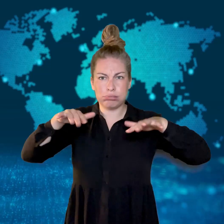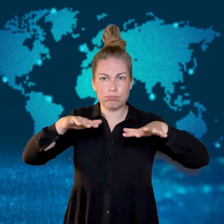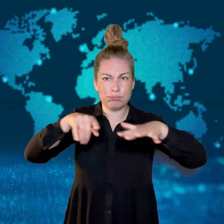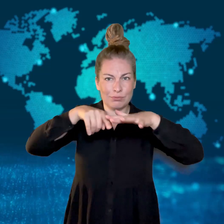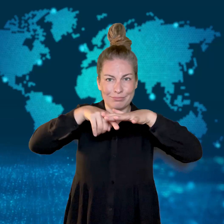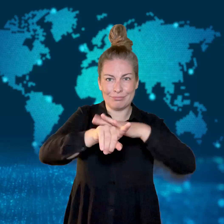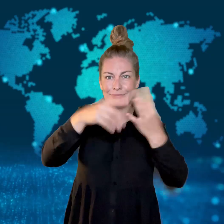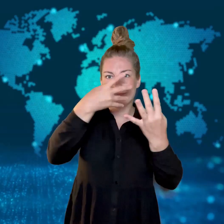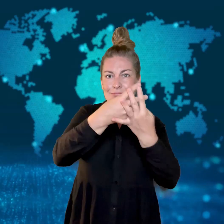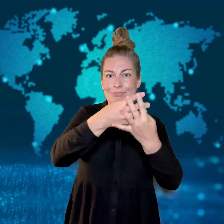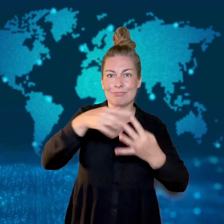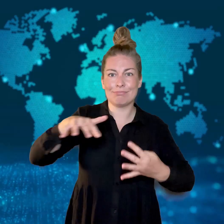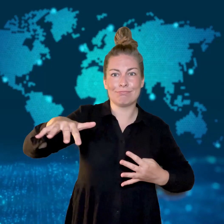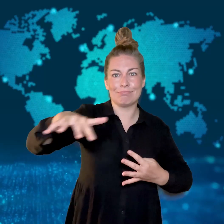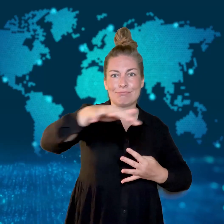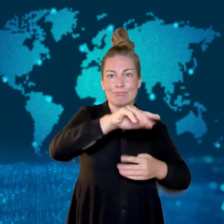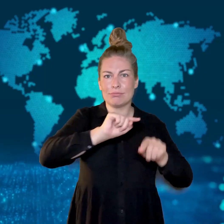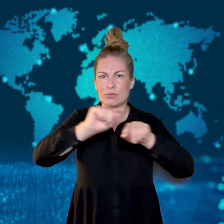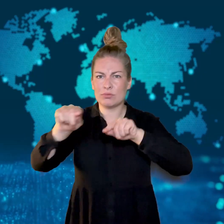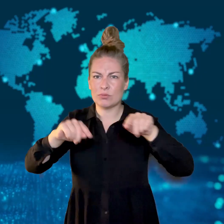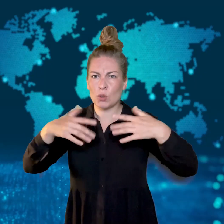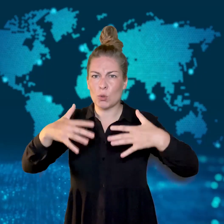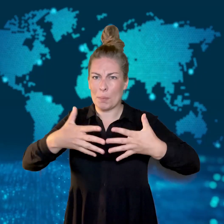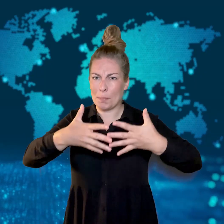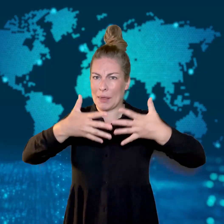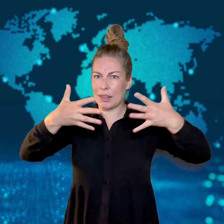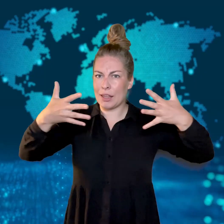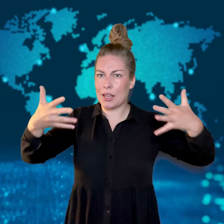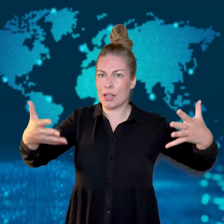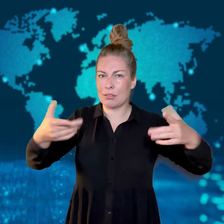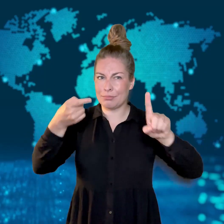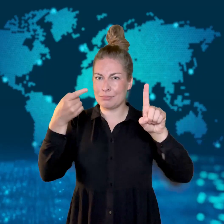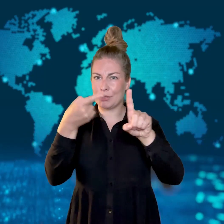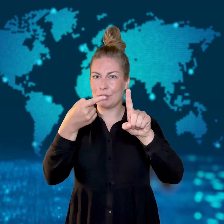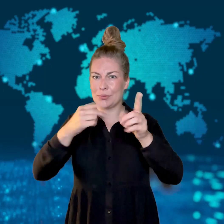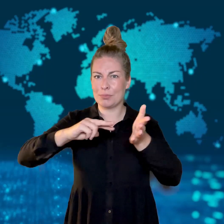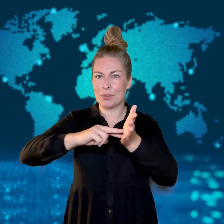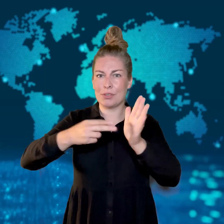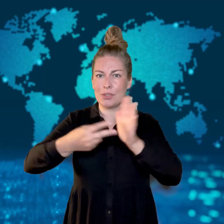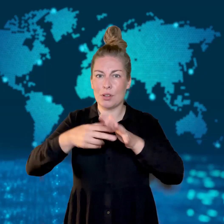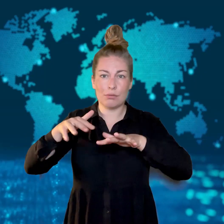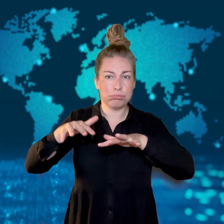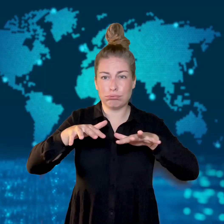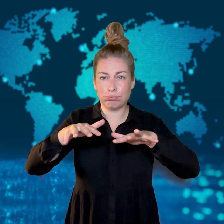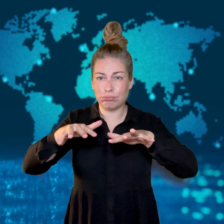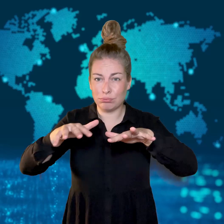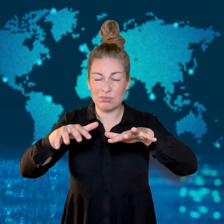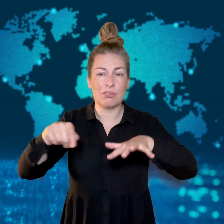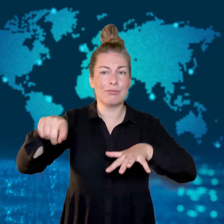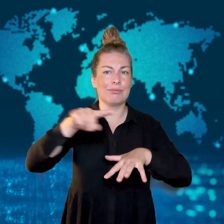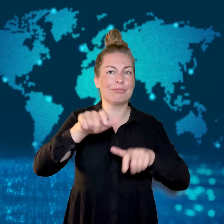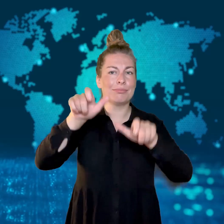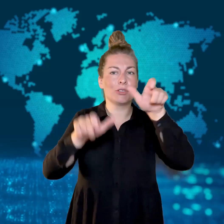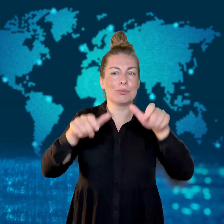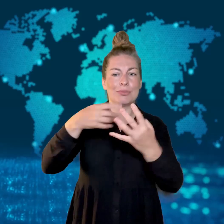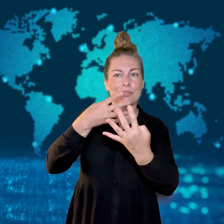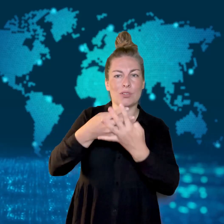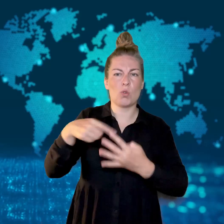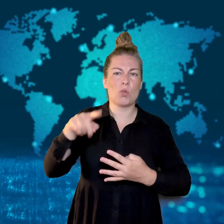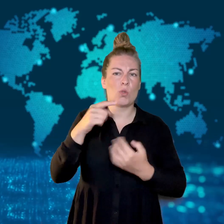taken part in a large operation that involved more than 2,200 of